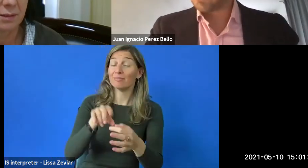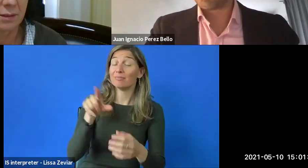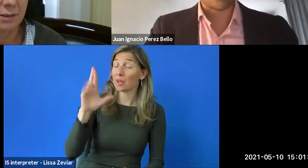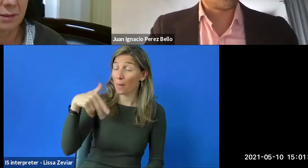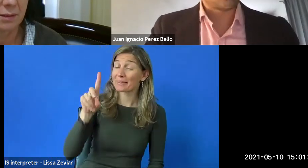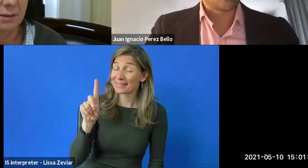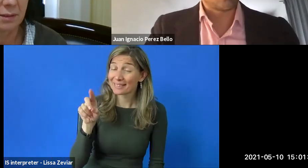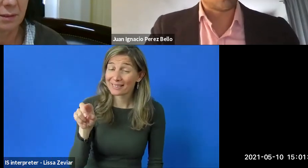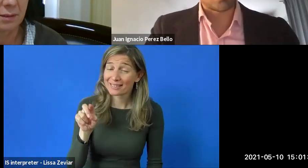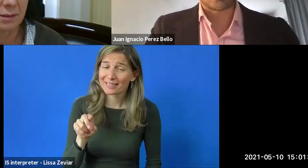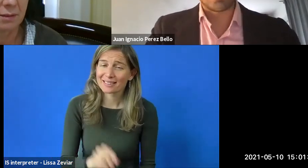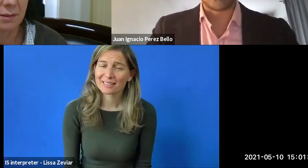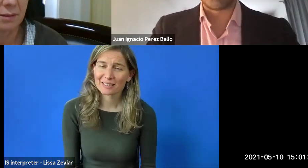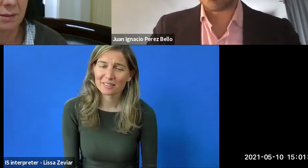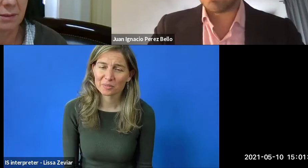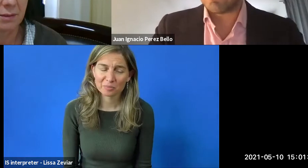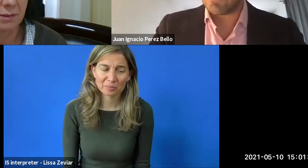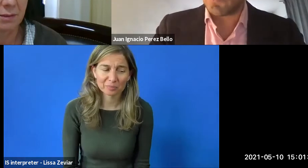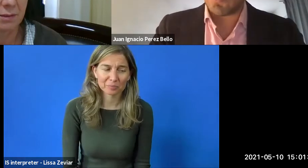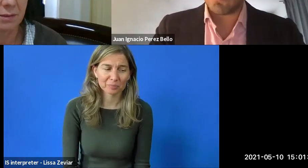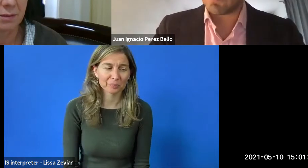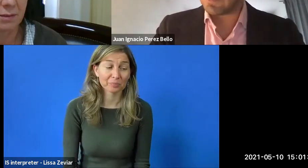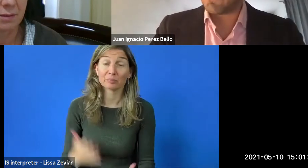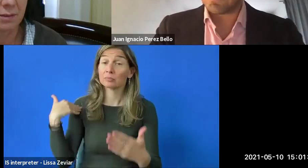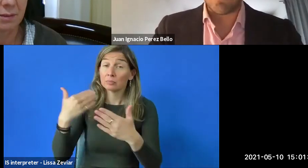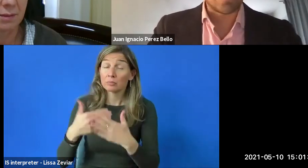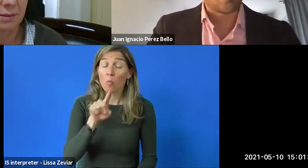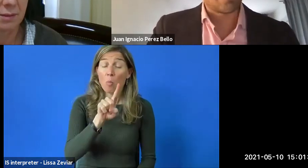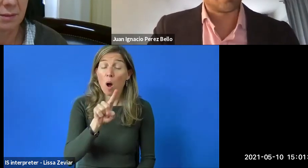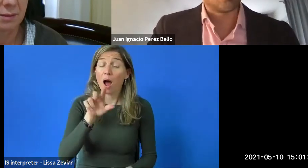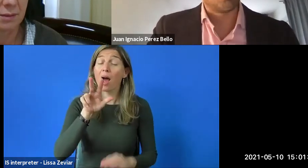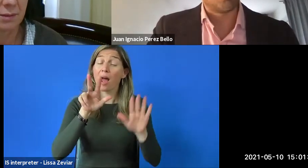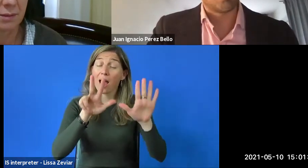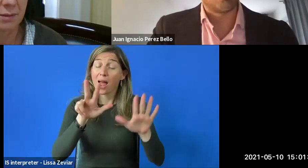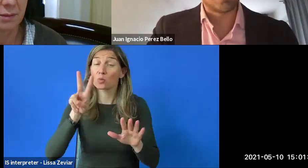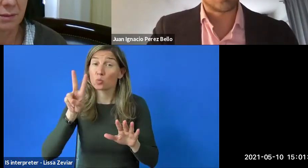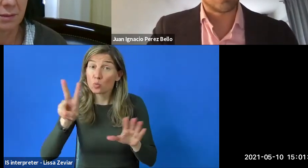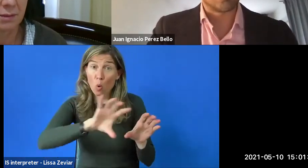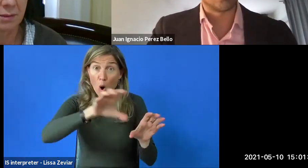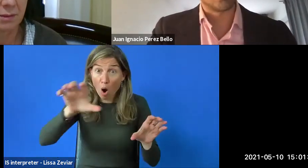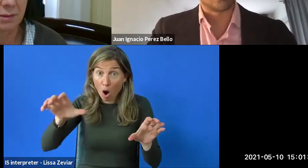Out of 182 countries that ratified the convention until today,